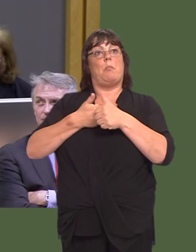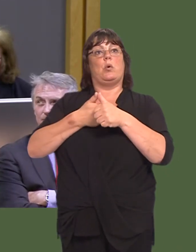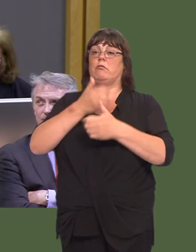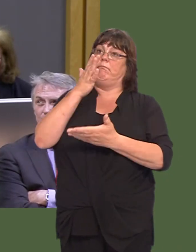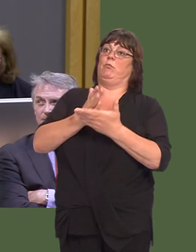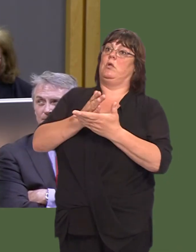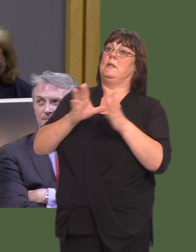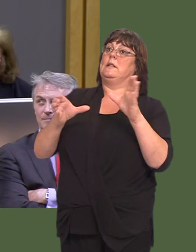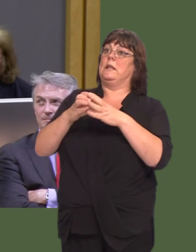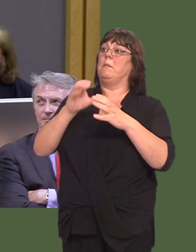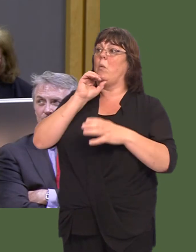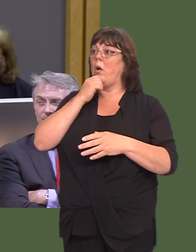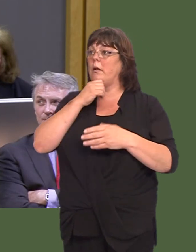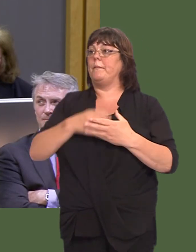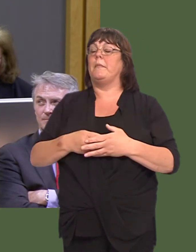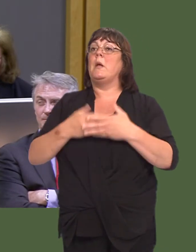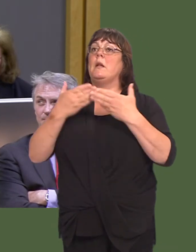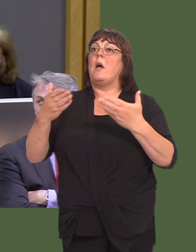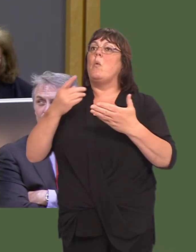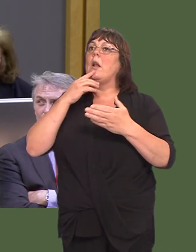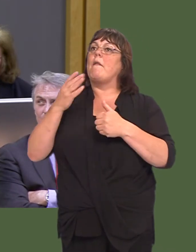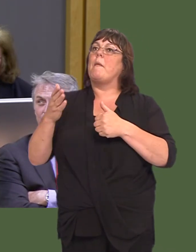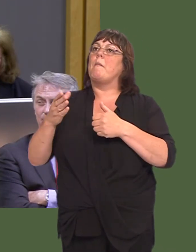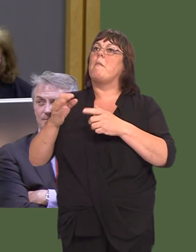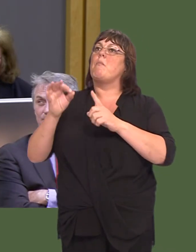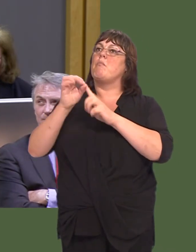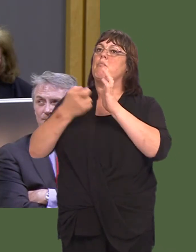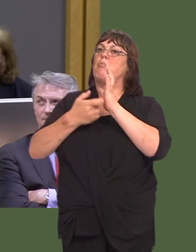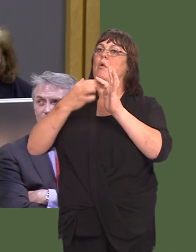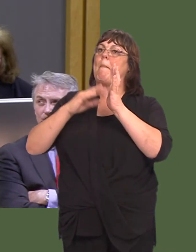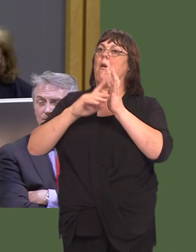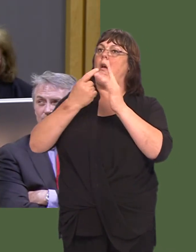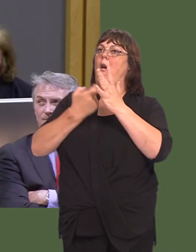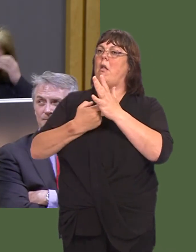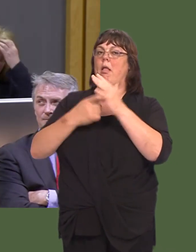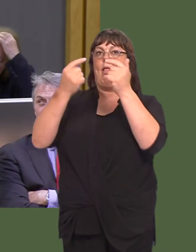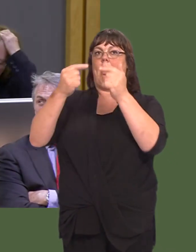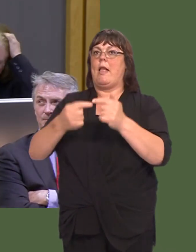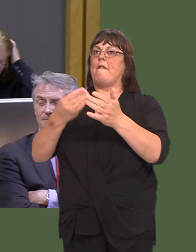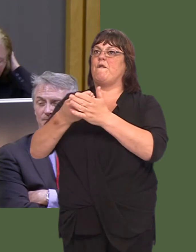John Griffiths: We will now have Premier League funding for grass roots community and sports